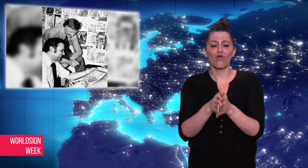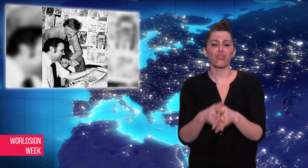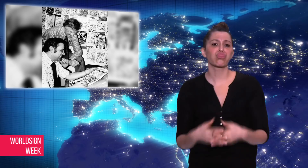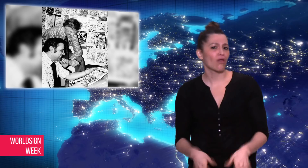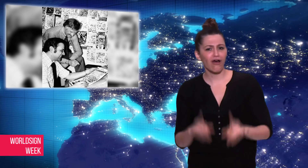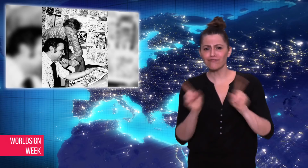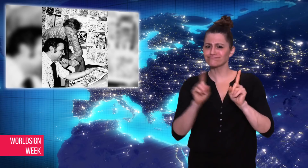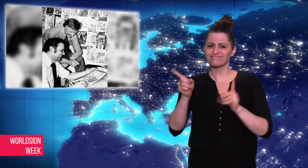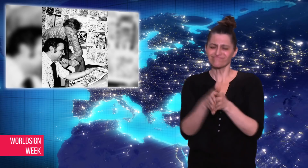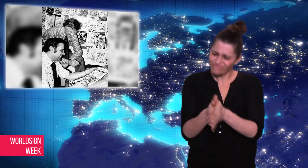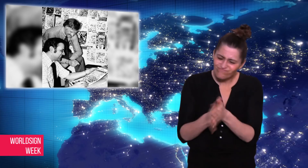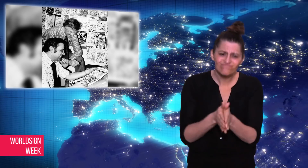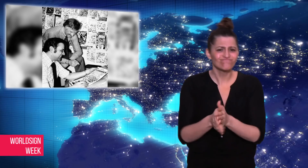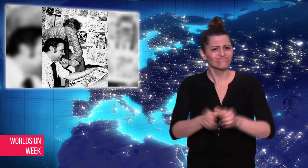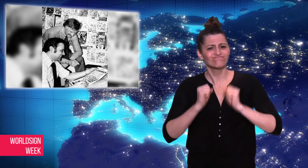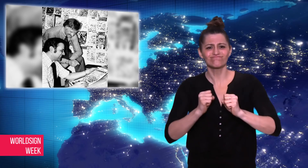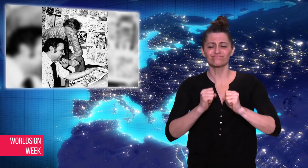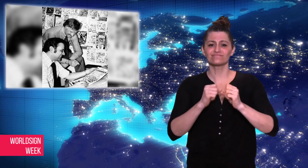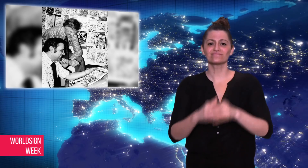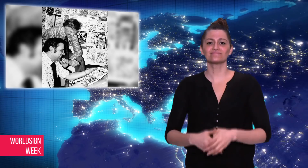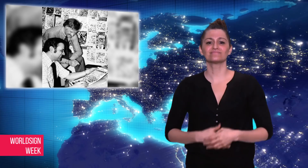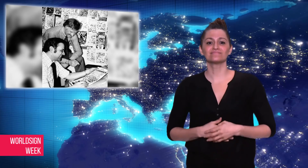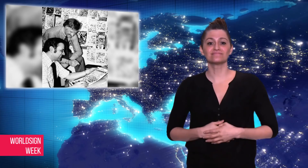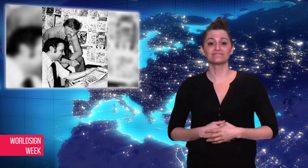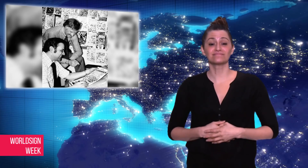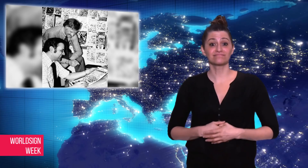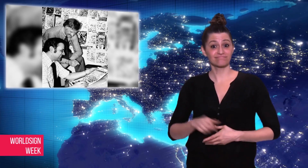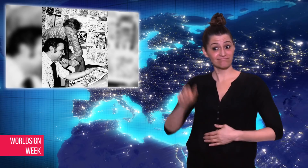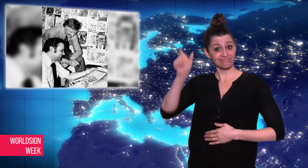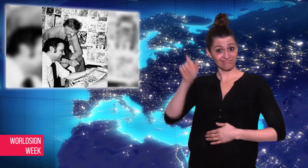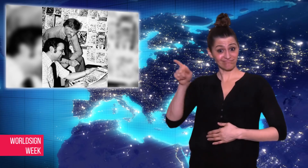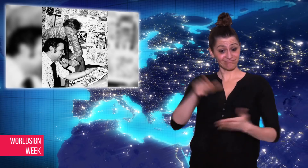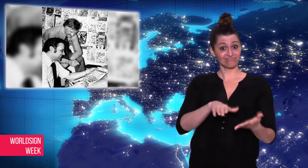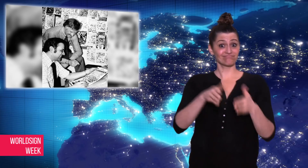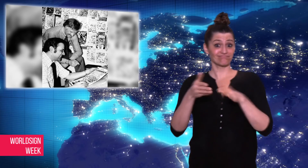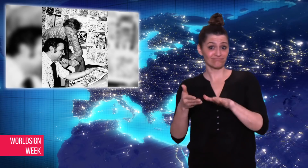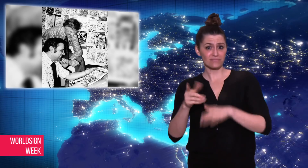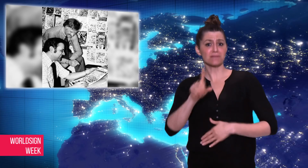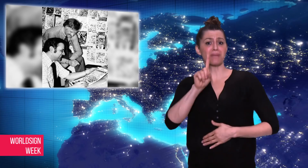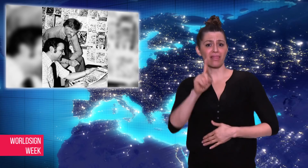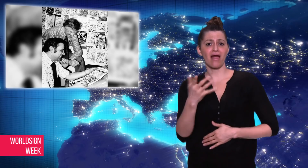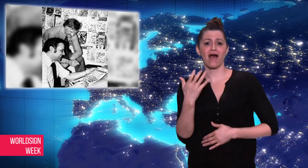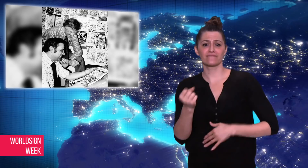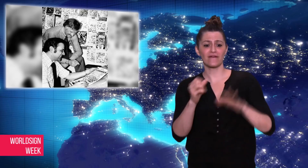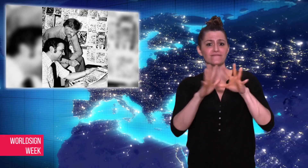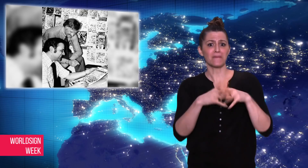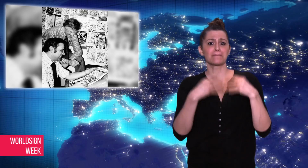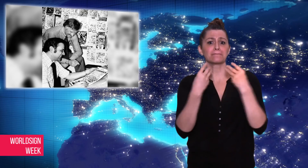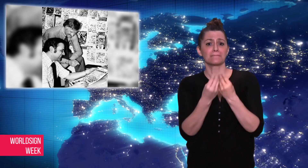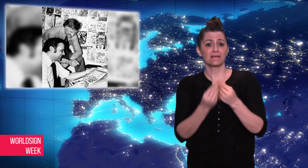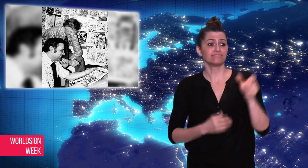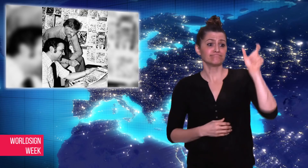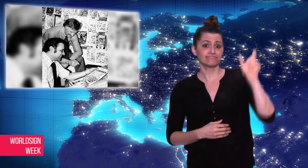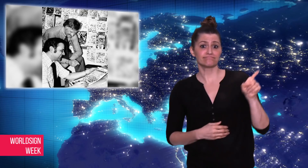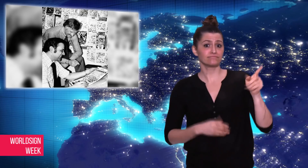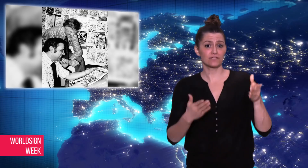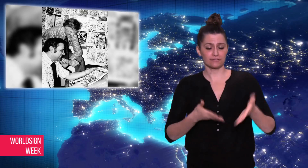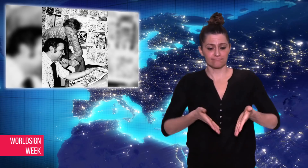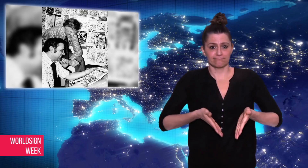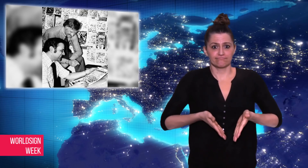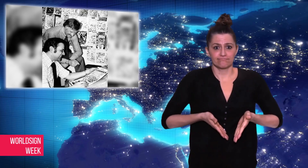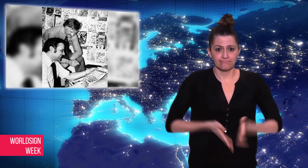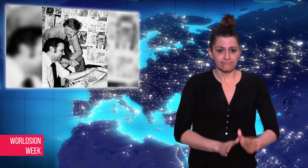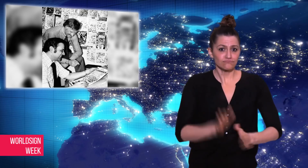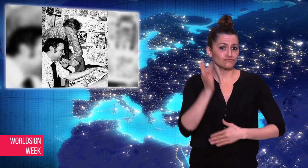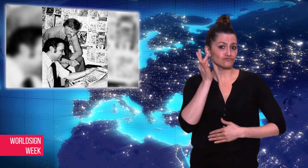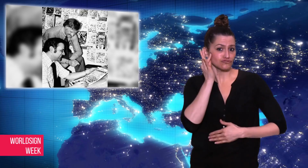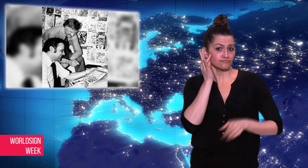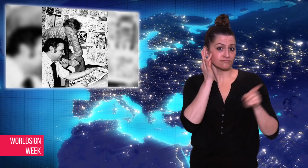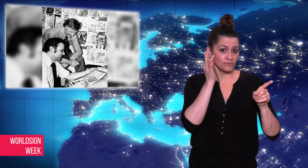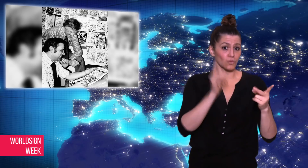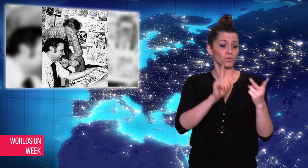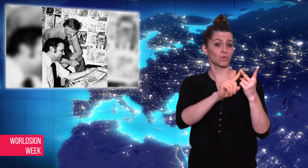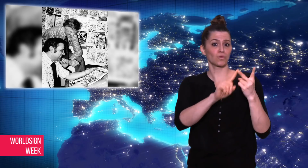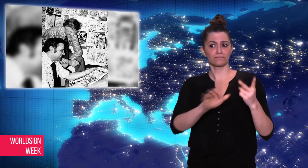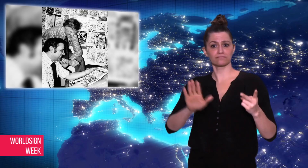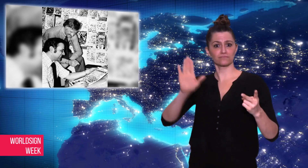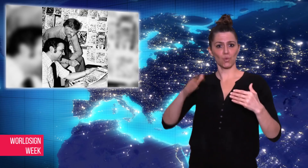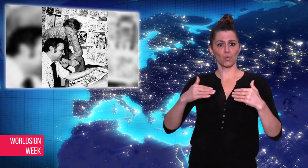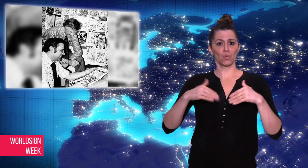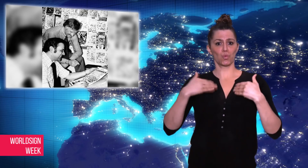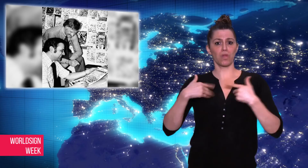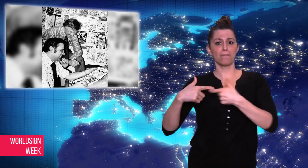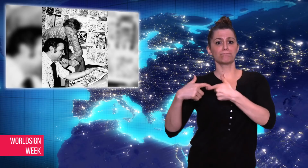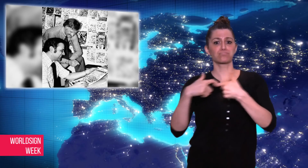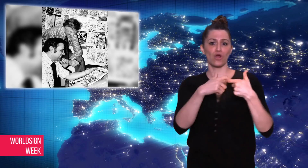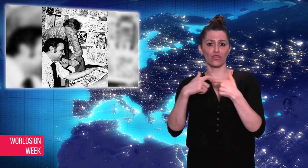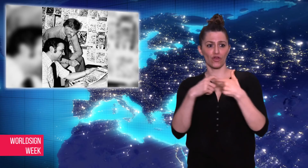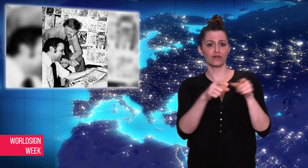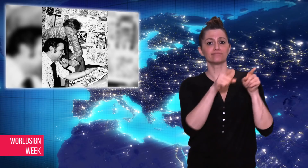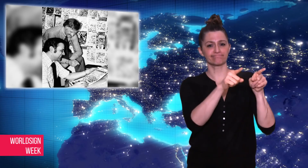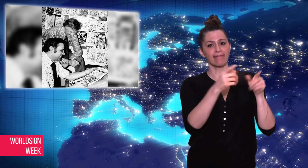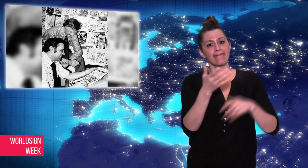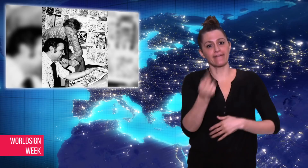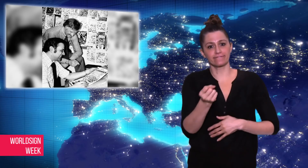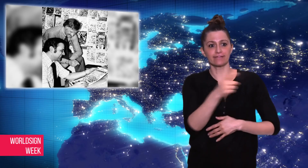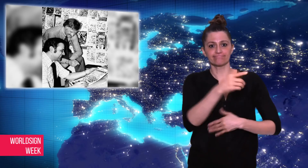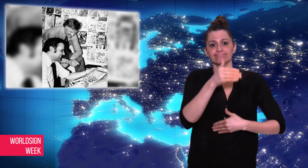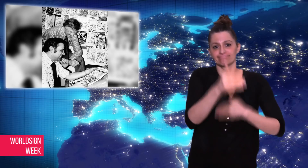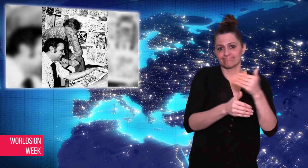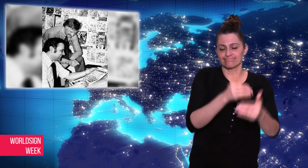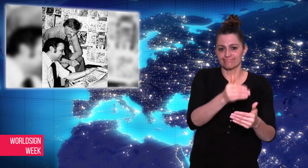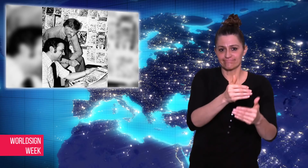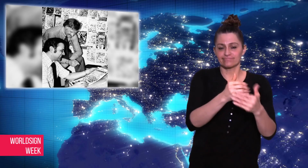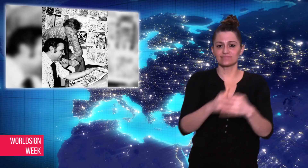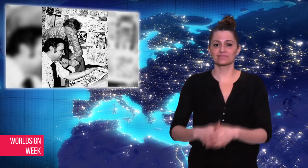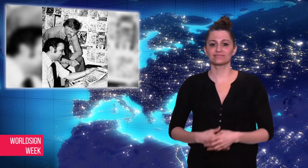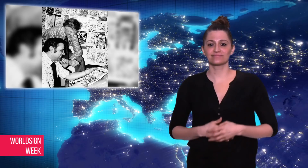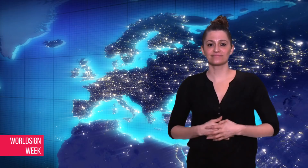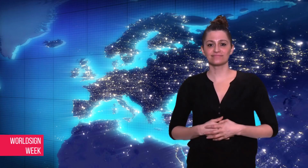Lee is survived by a daughter and a younger brother.